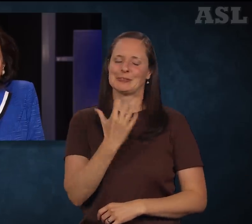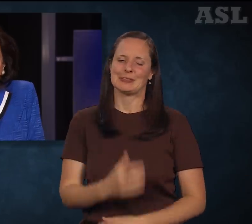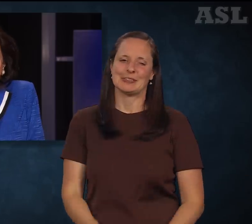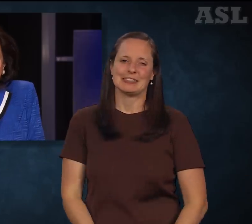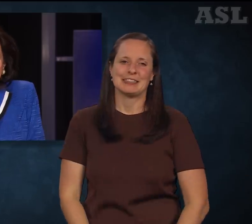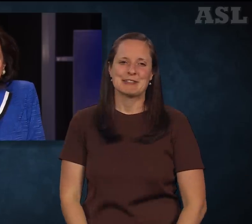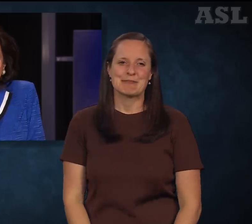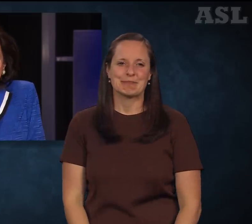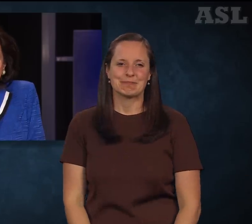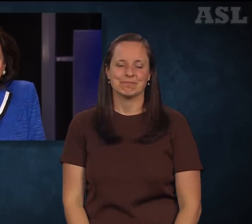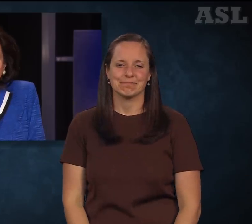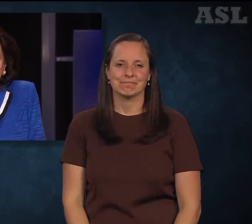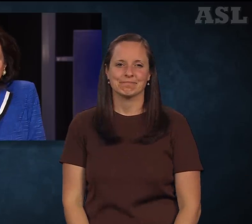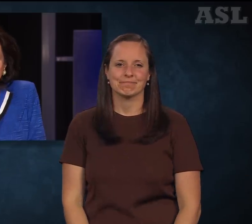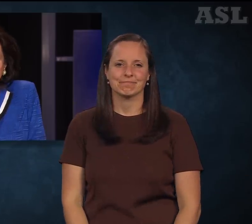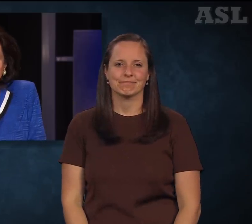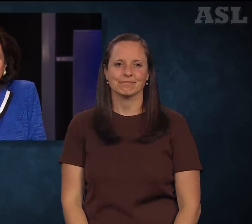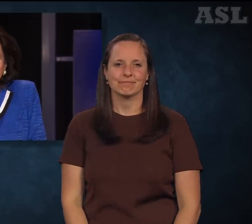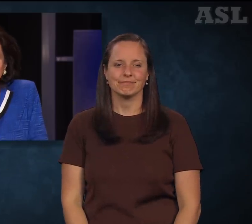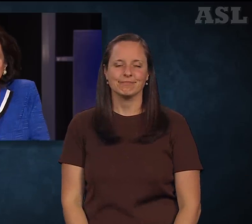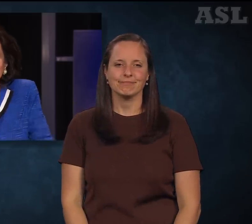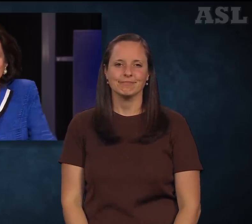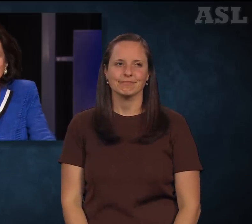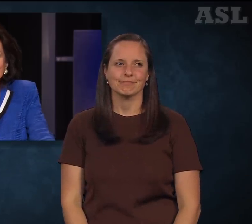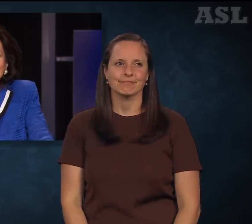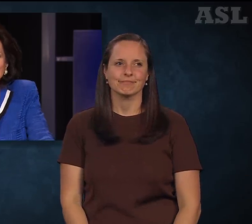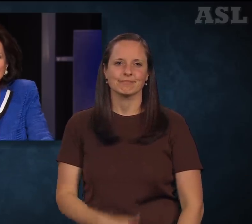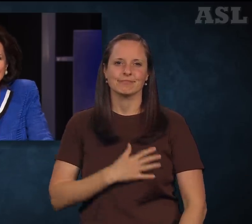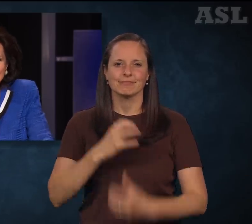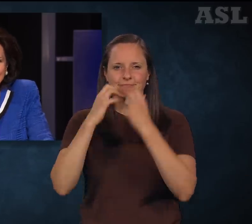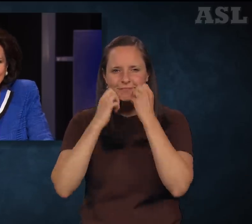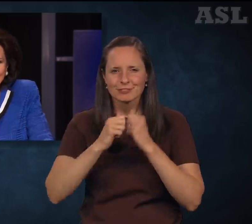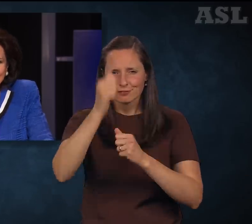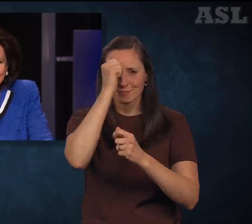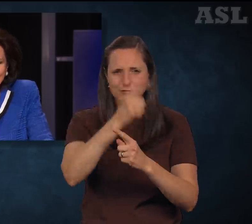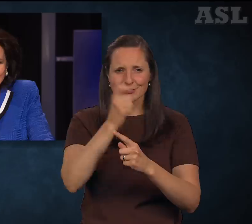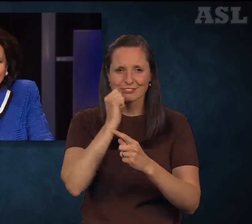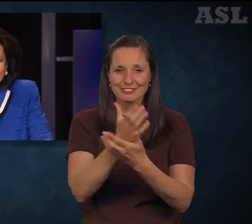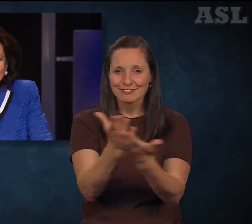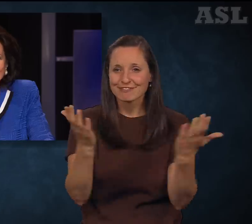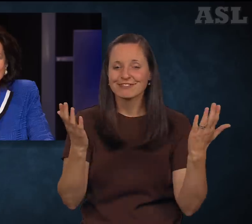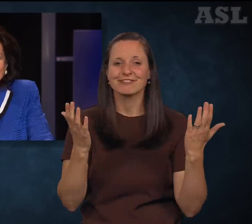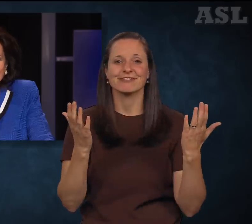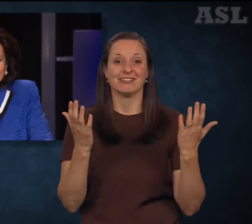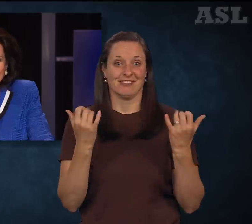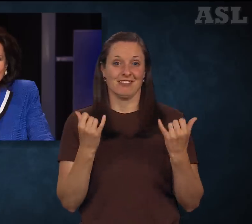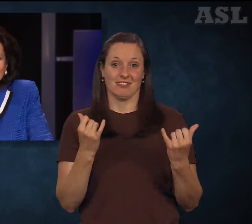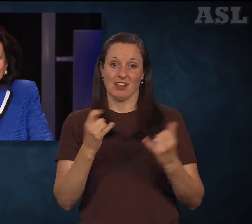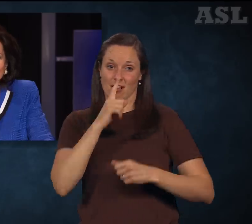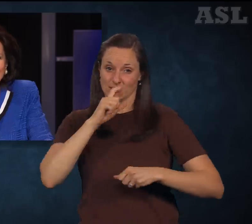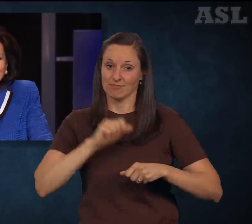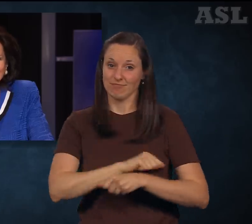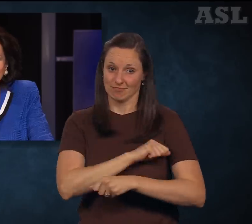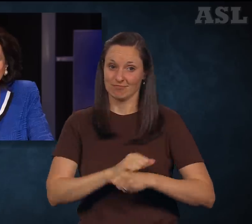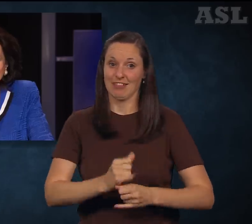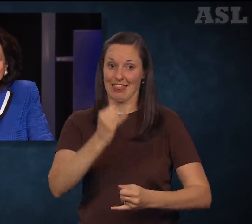HAS NEVER DIMINISHED IN MY HEART OR MIND.